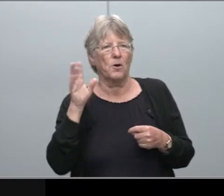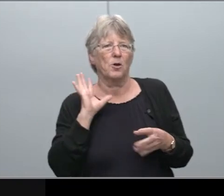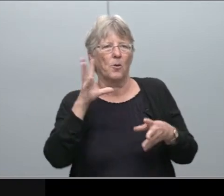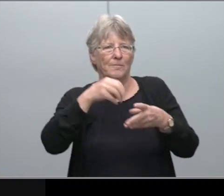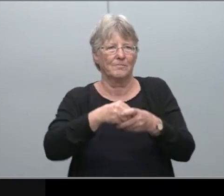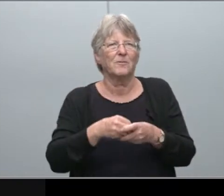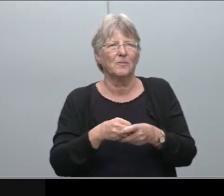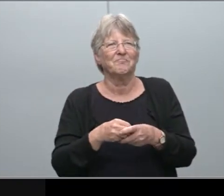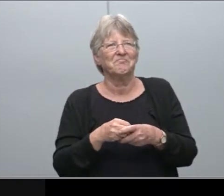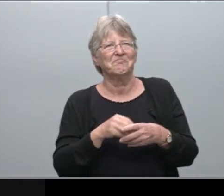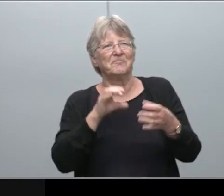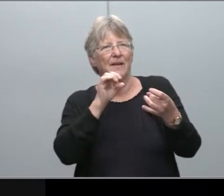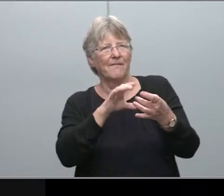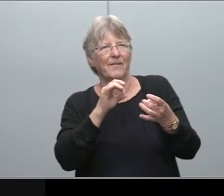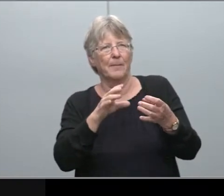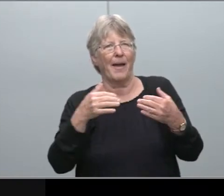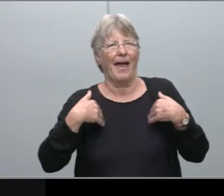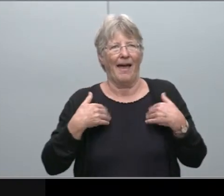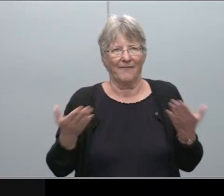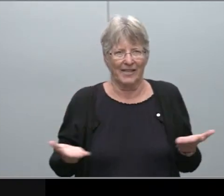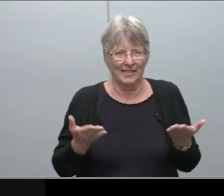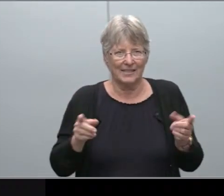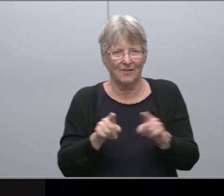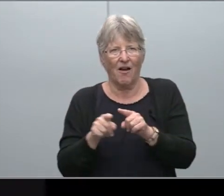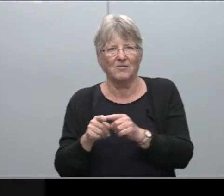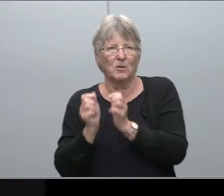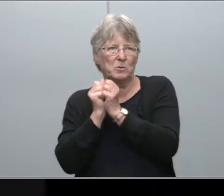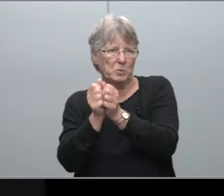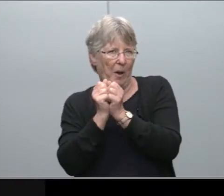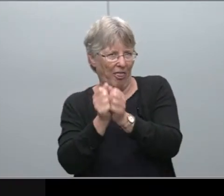I want you to tell us how you can help us do it. Because we need your help.